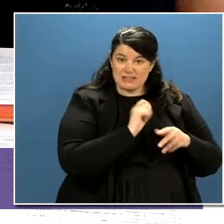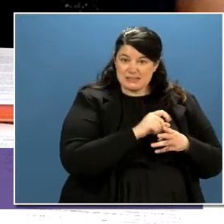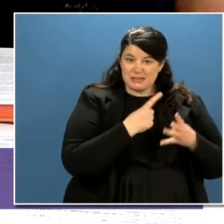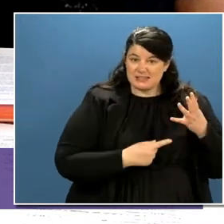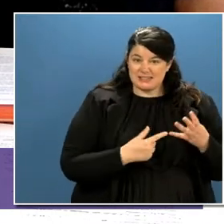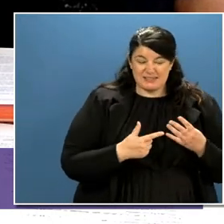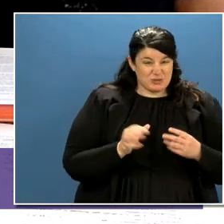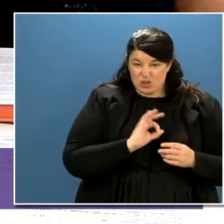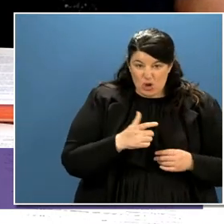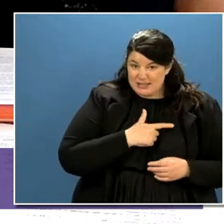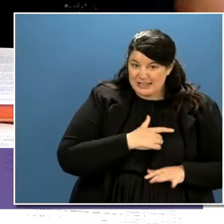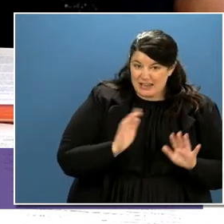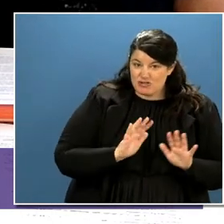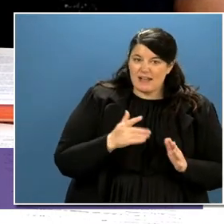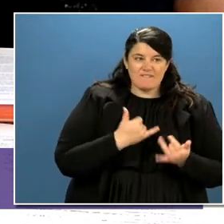It's normalising it.